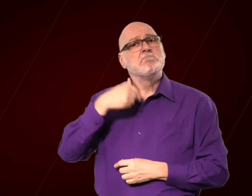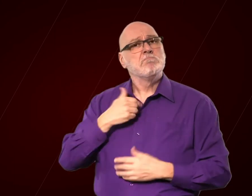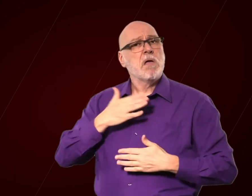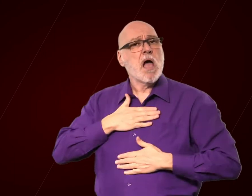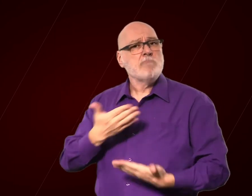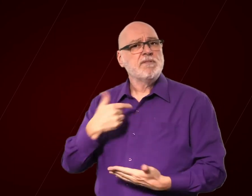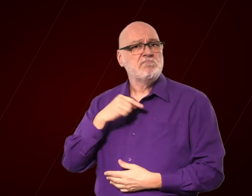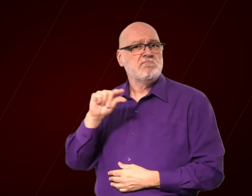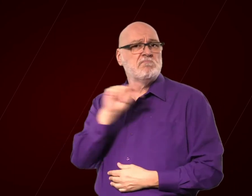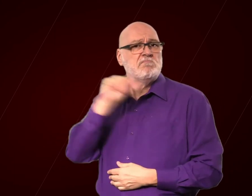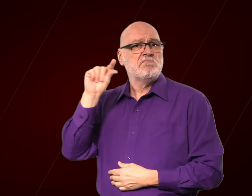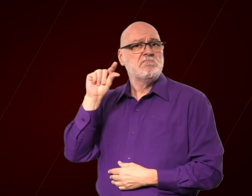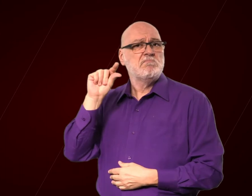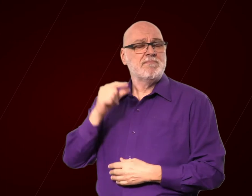"I admit I am guilty," he said.